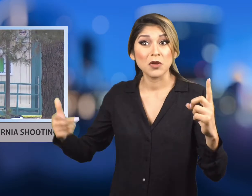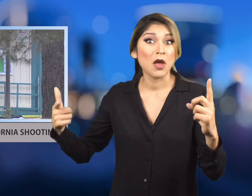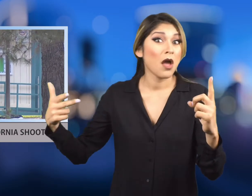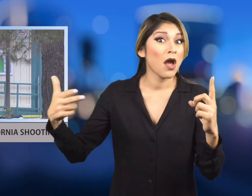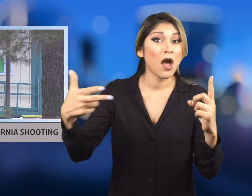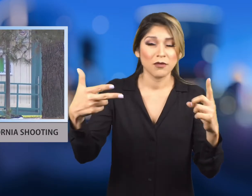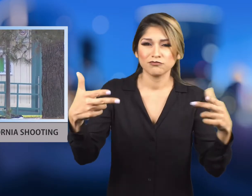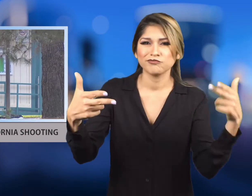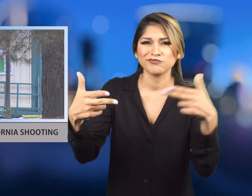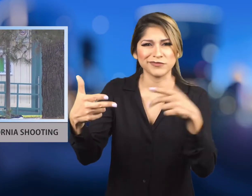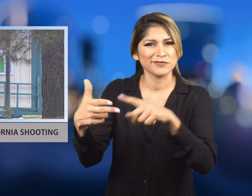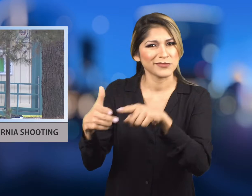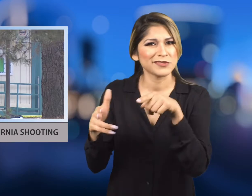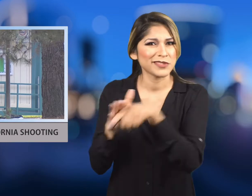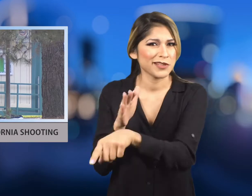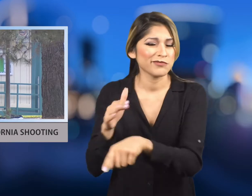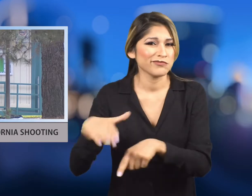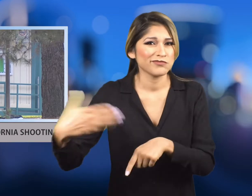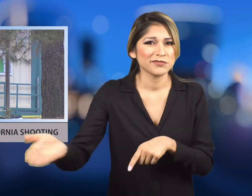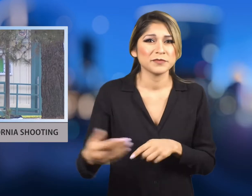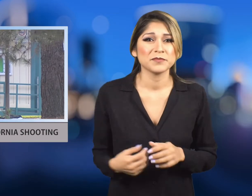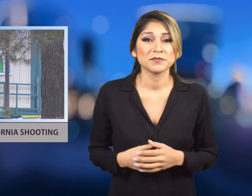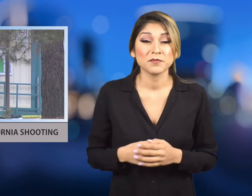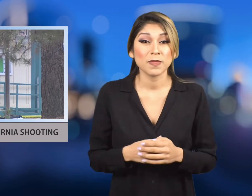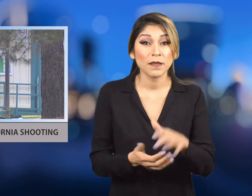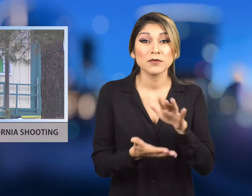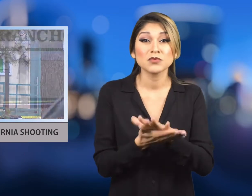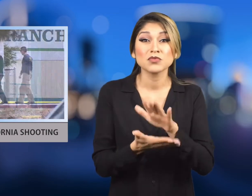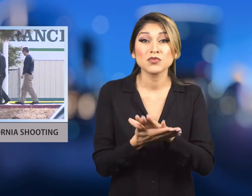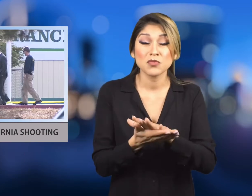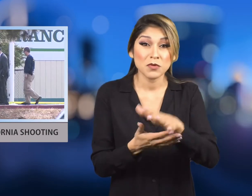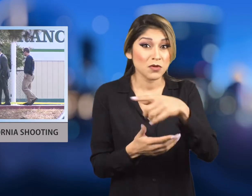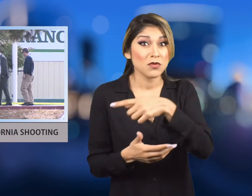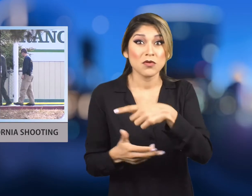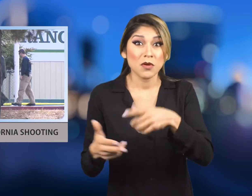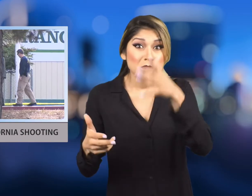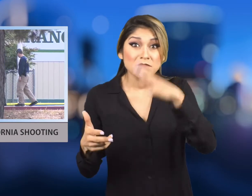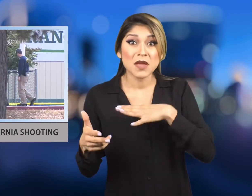police confronted him and killed him. At least one student